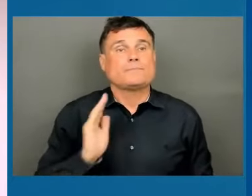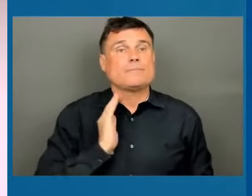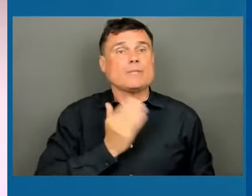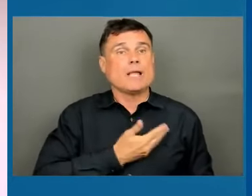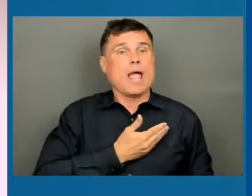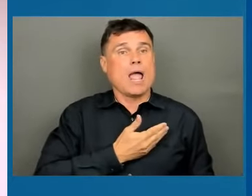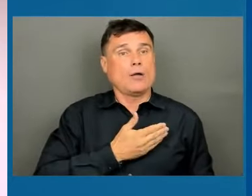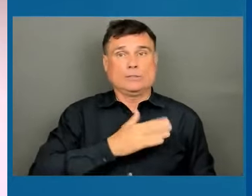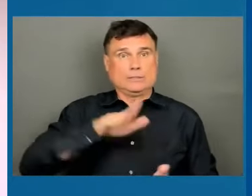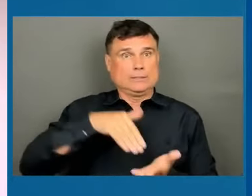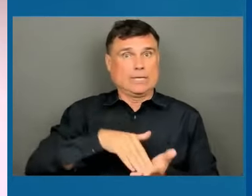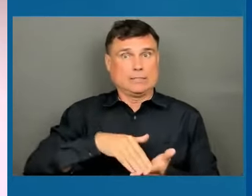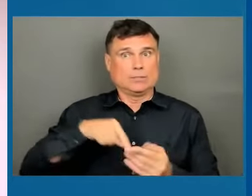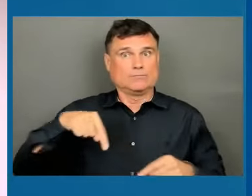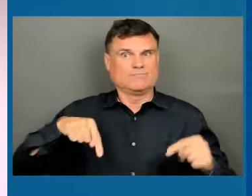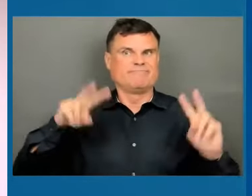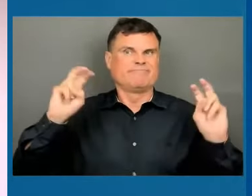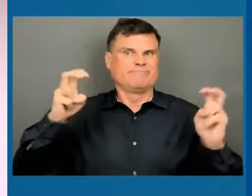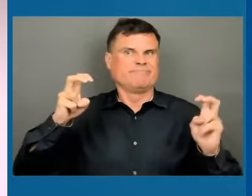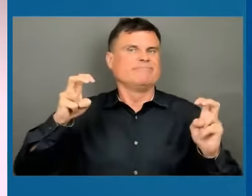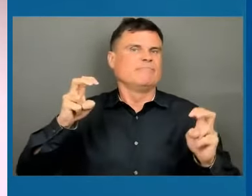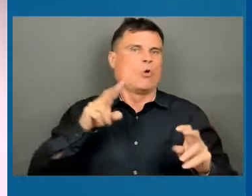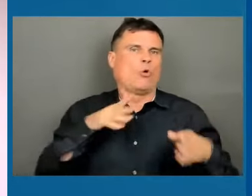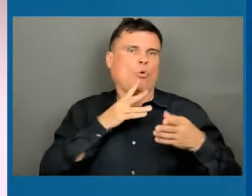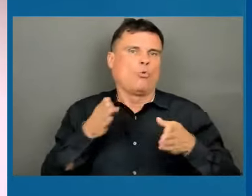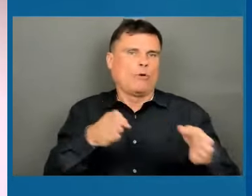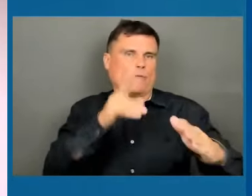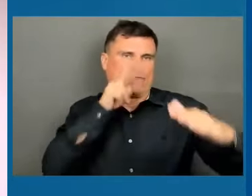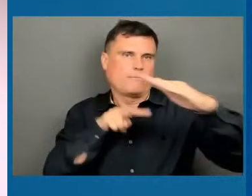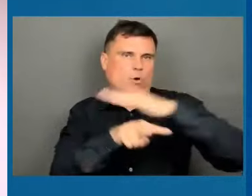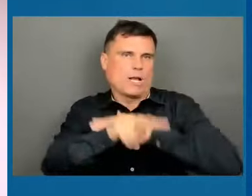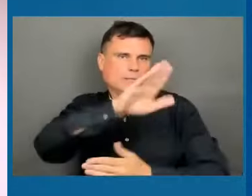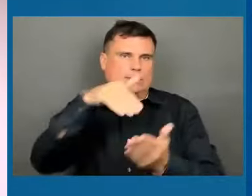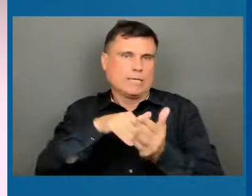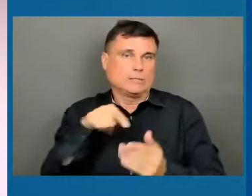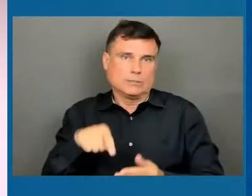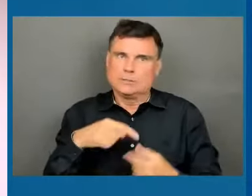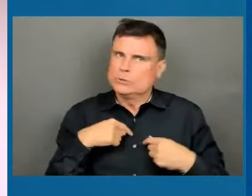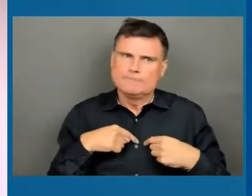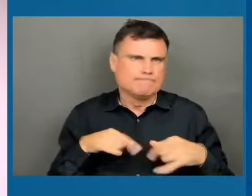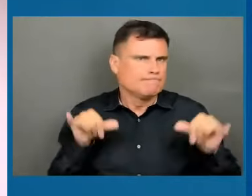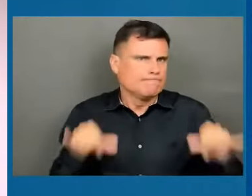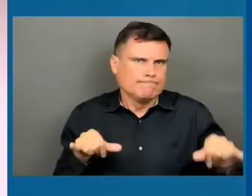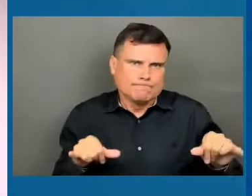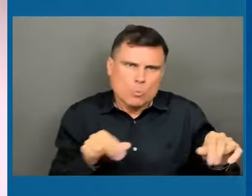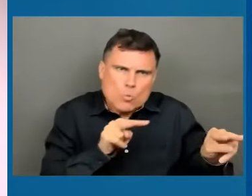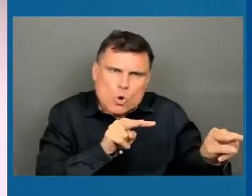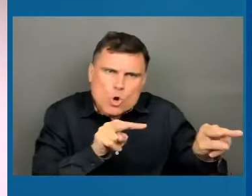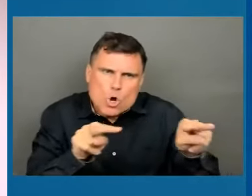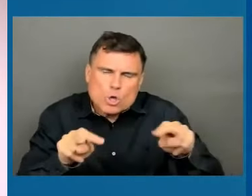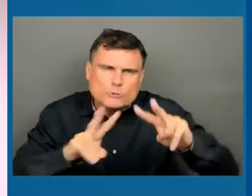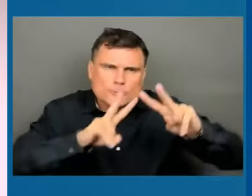warnings and advisories as conditions require. Additional information from the river